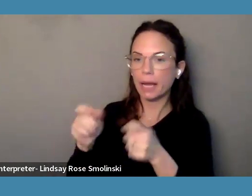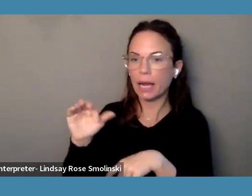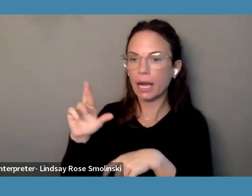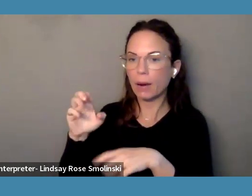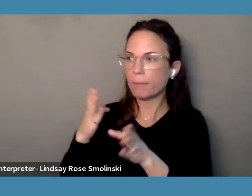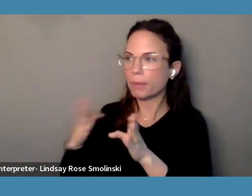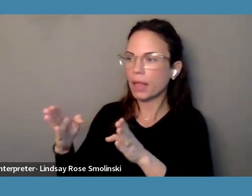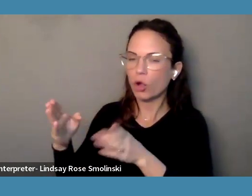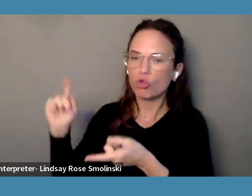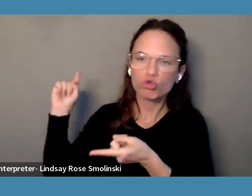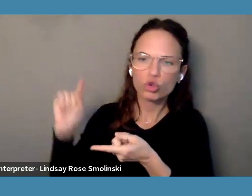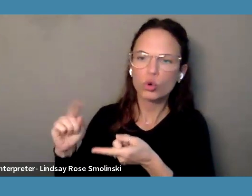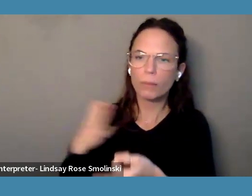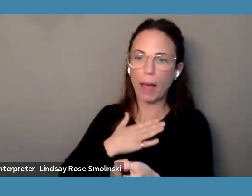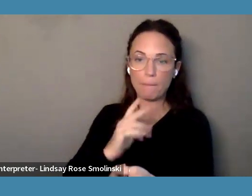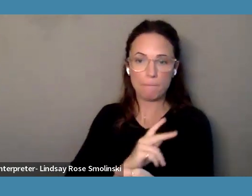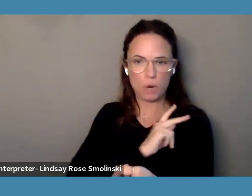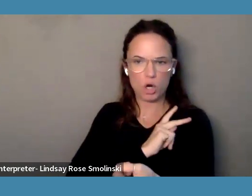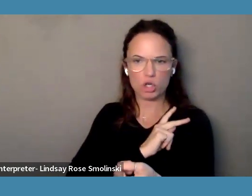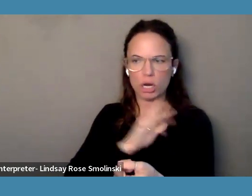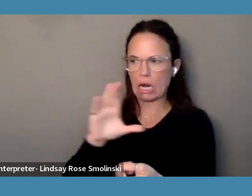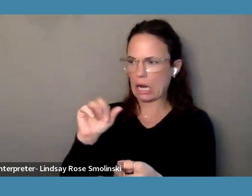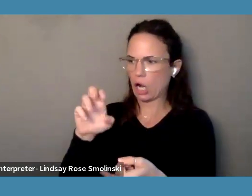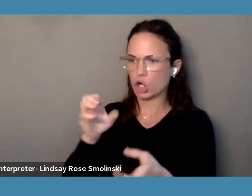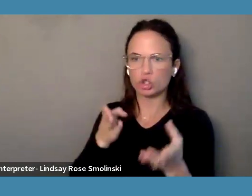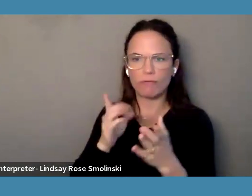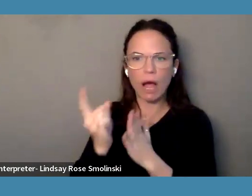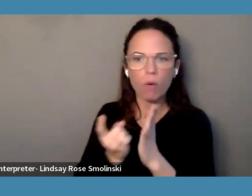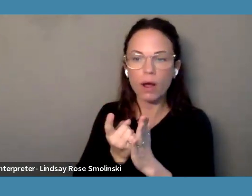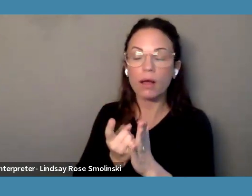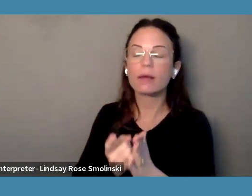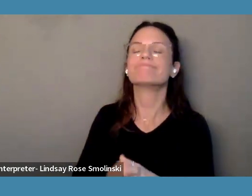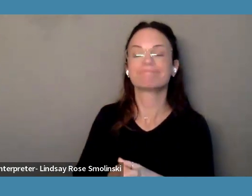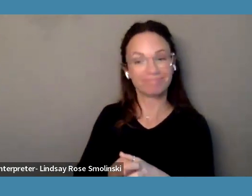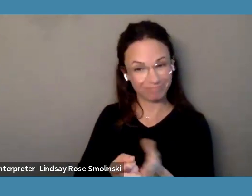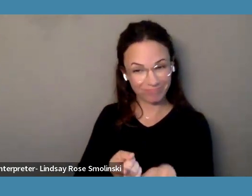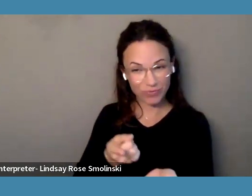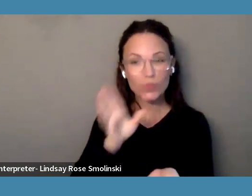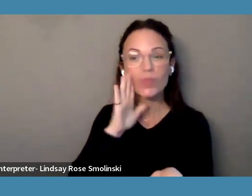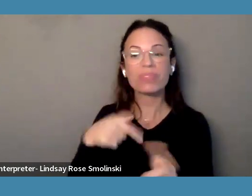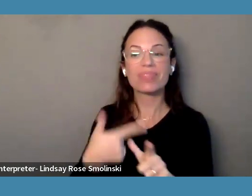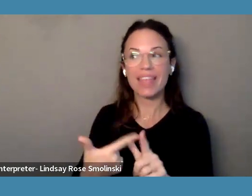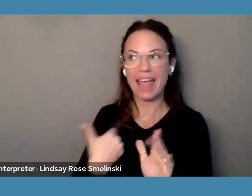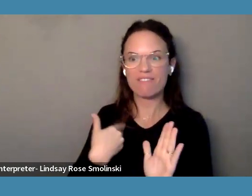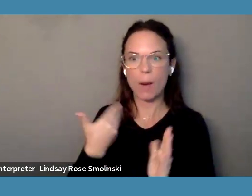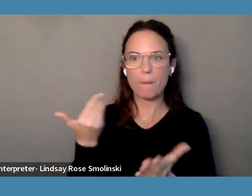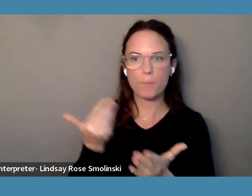my personal care service hours. That way you have it in writing and you can always go back